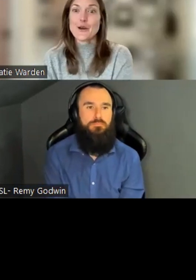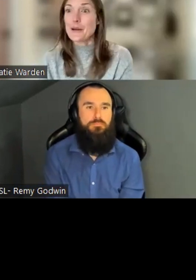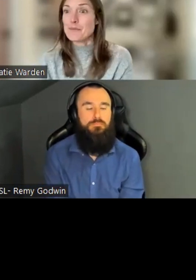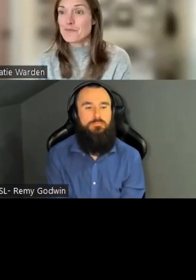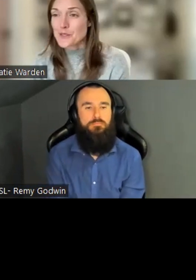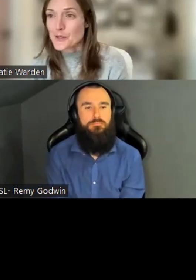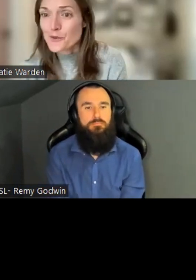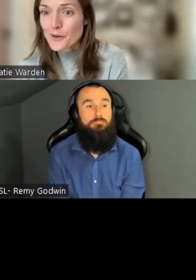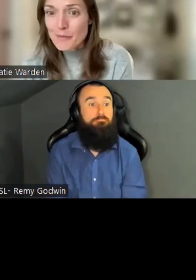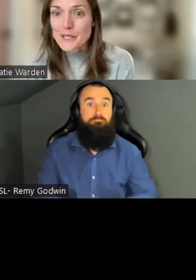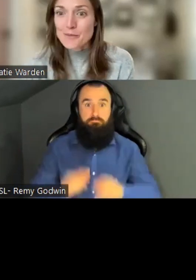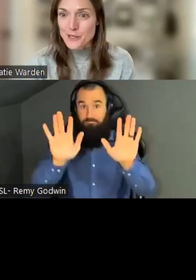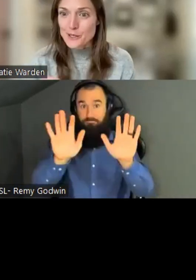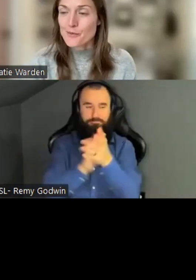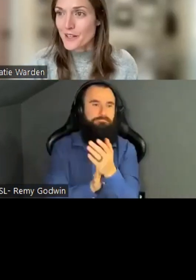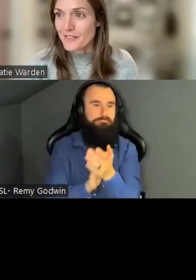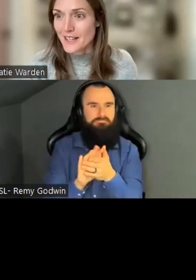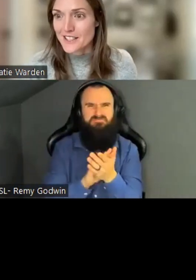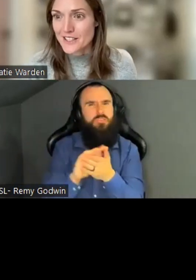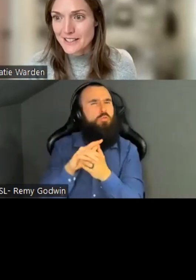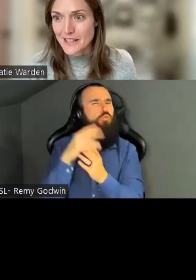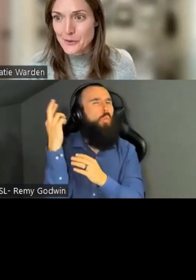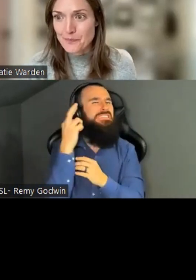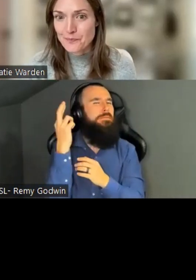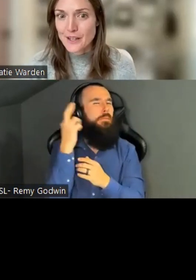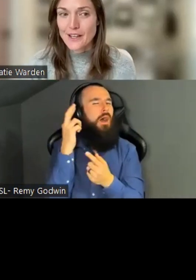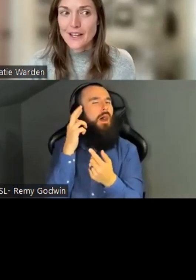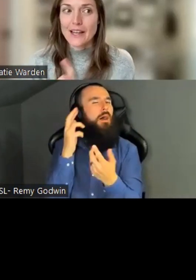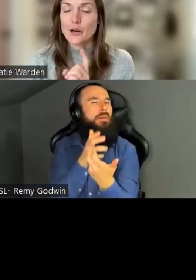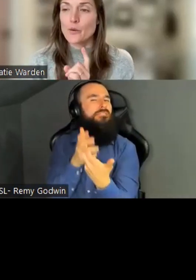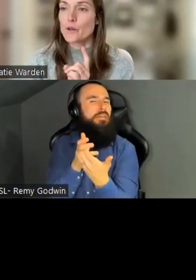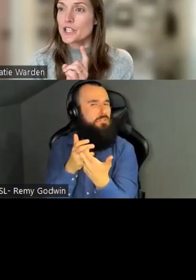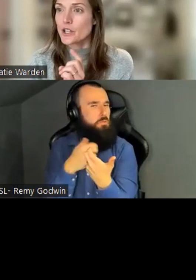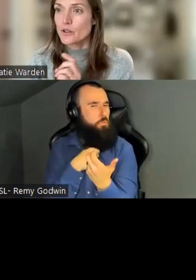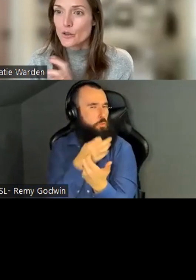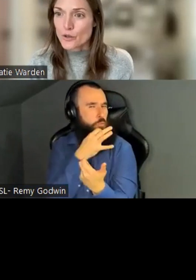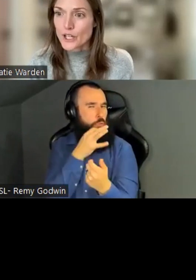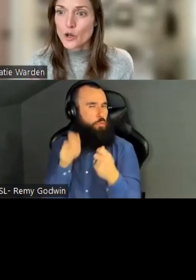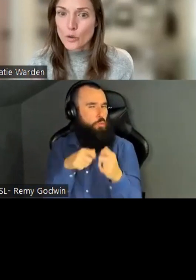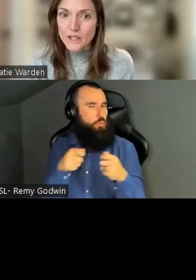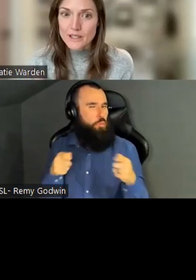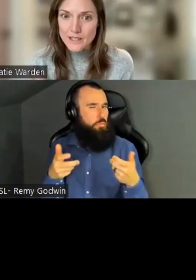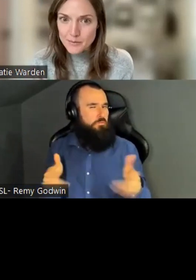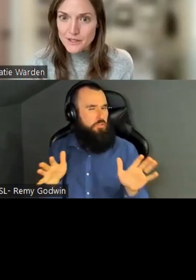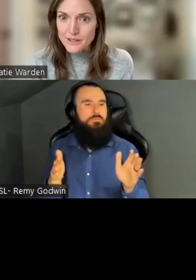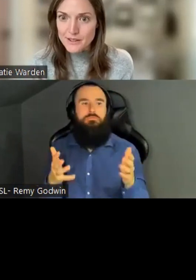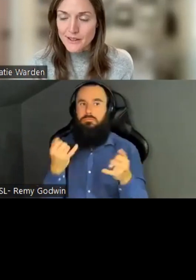Okay? So we're wrapping up reasonable modifications now. And I wanna share three quick tips.